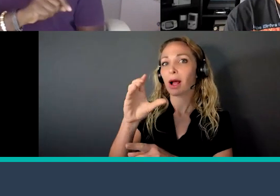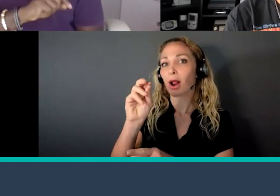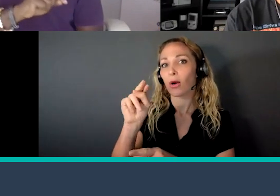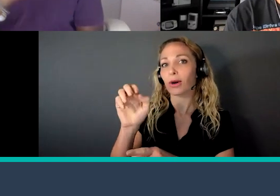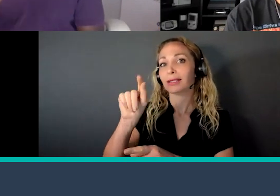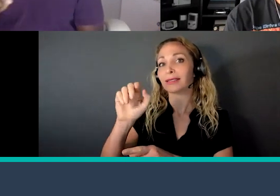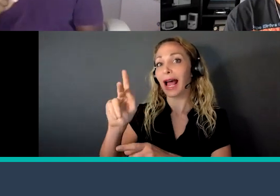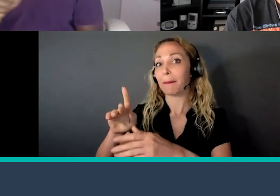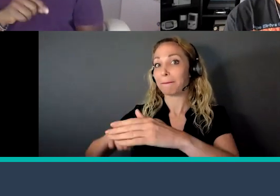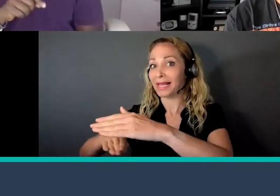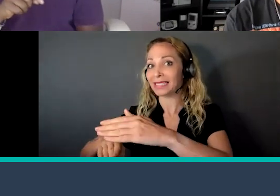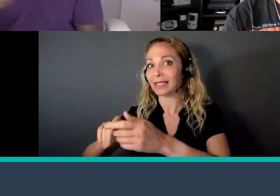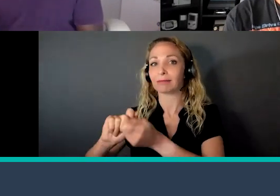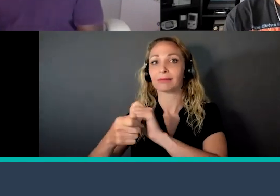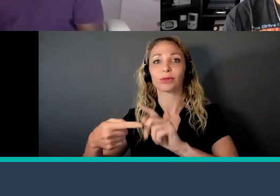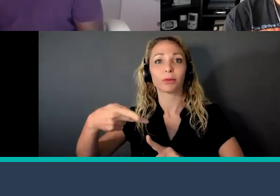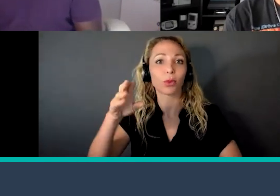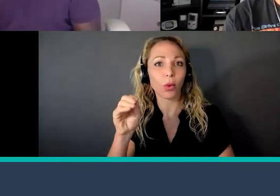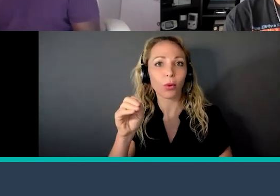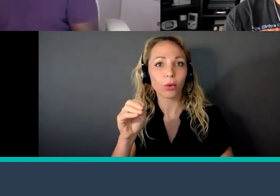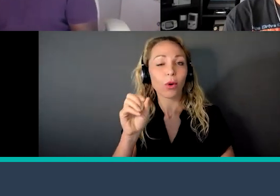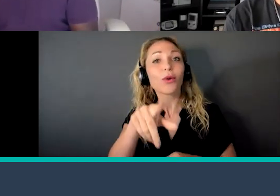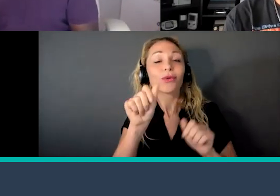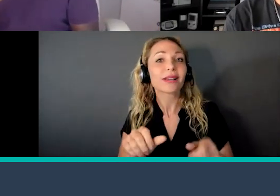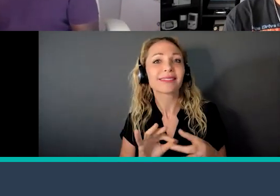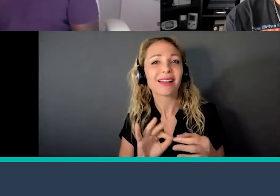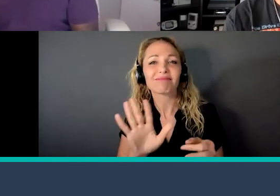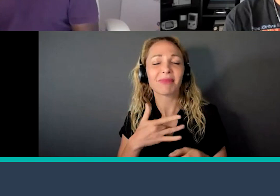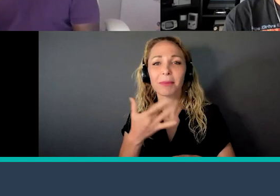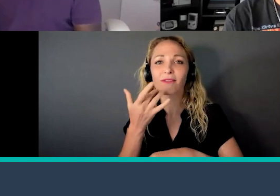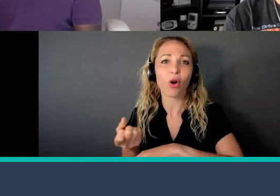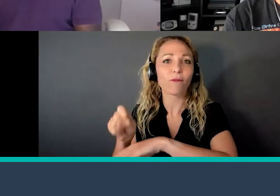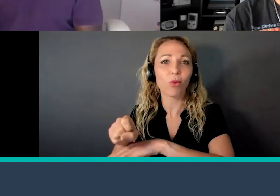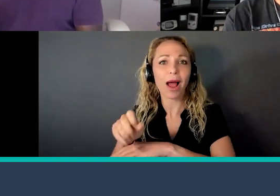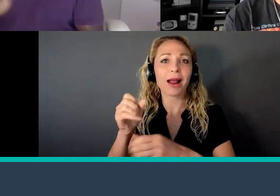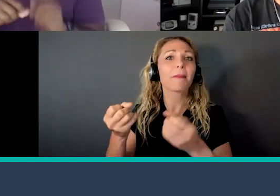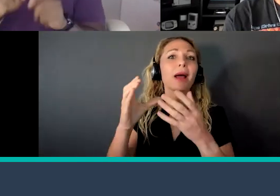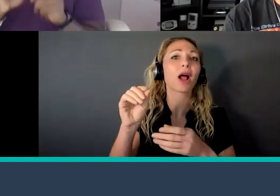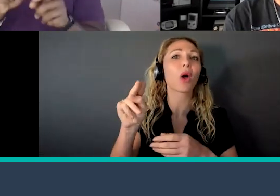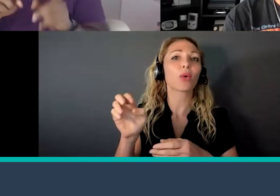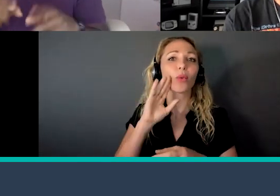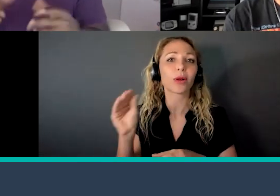OR SAY I WANT TO OVERRIDE THE NUMBER OF CLONES IN A PARTICULAR TIER AND GIVE THEM 1 MILLION CLONES.